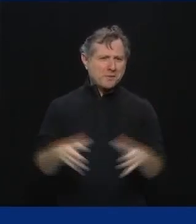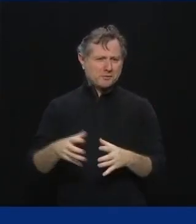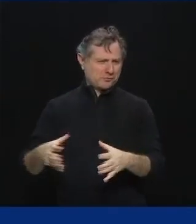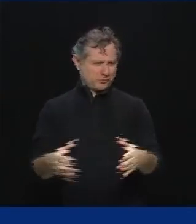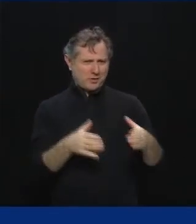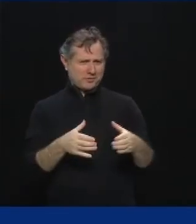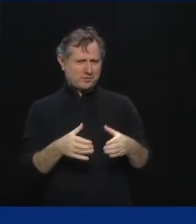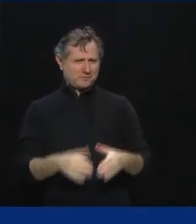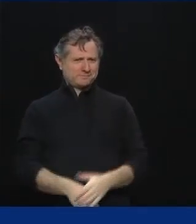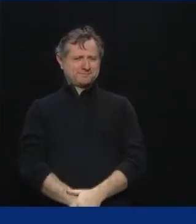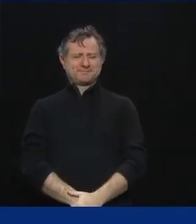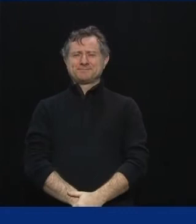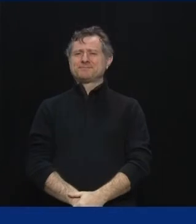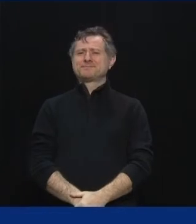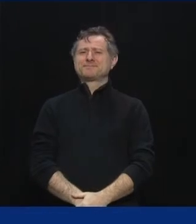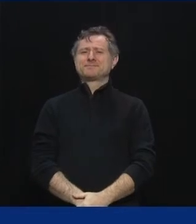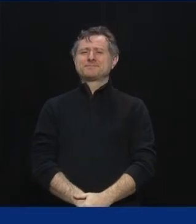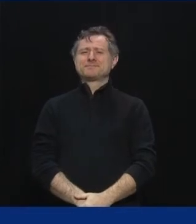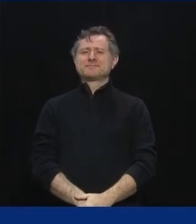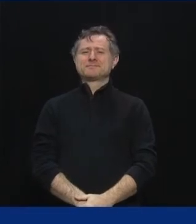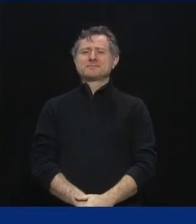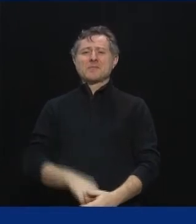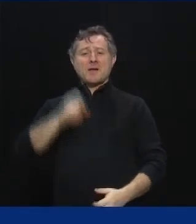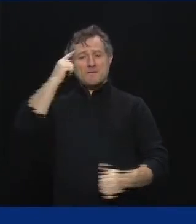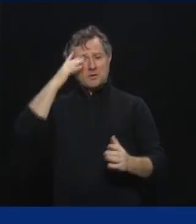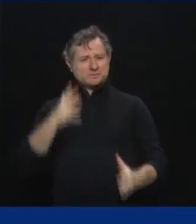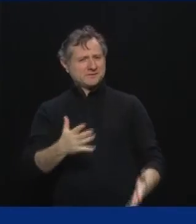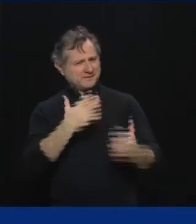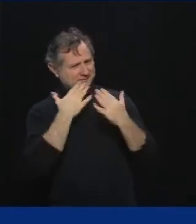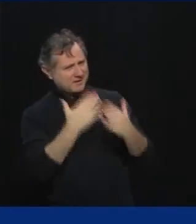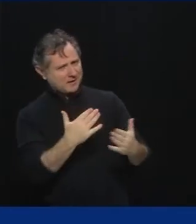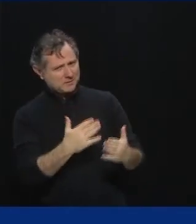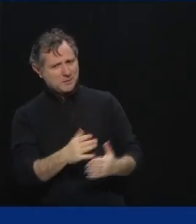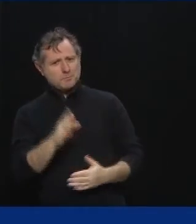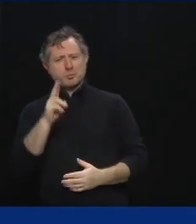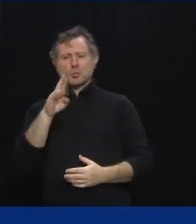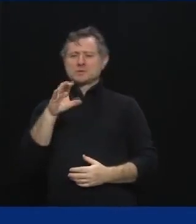WE CAN BEAT COVID-19 IF WE DO IT